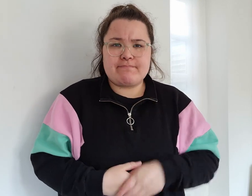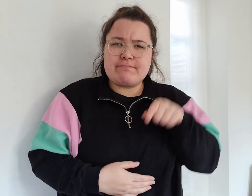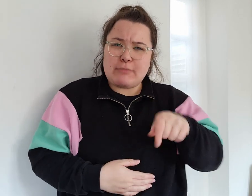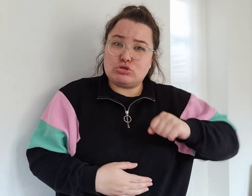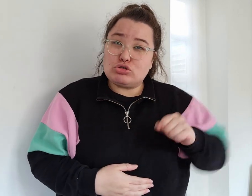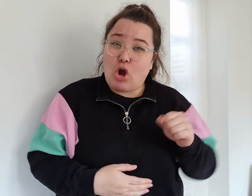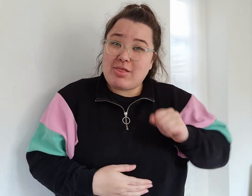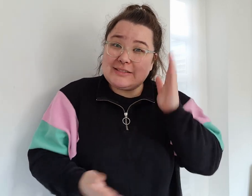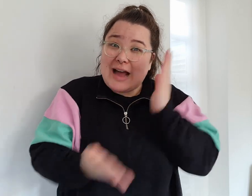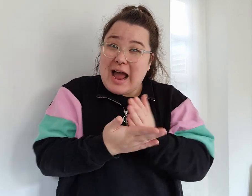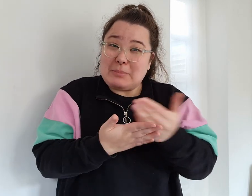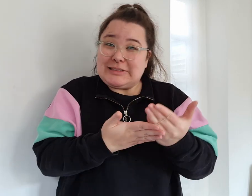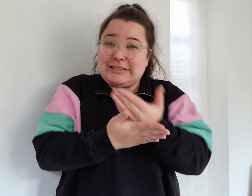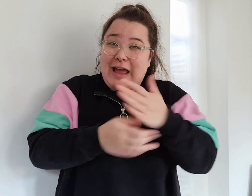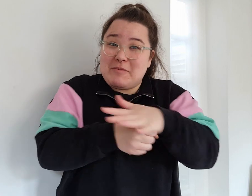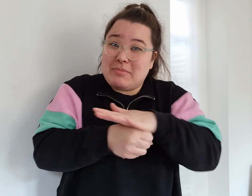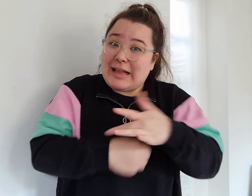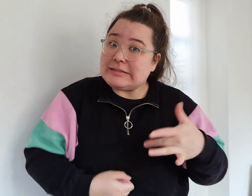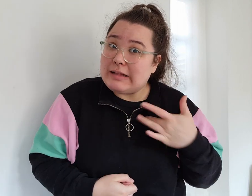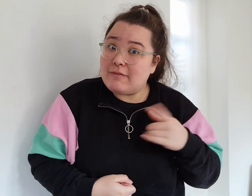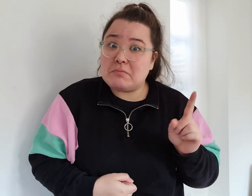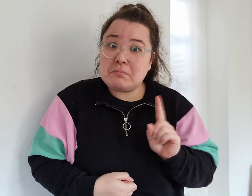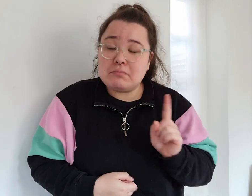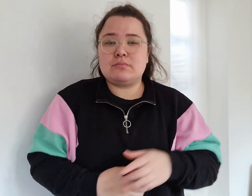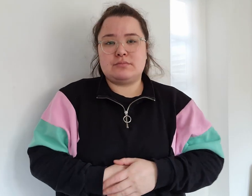Is Scotland really a safe place?